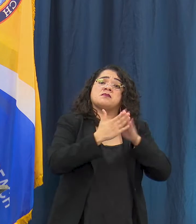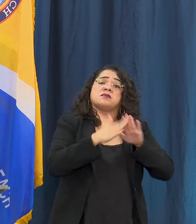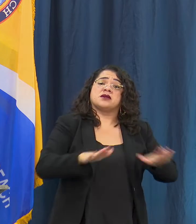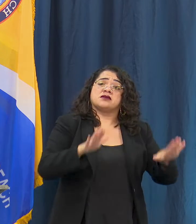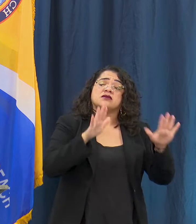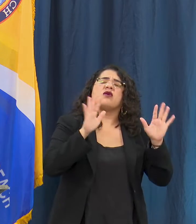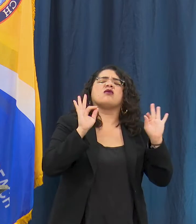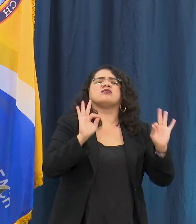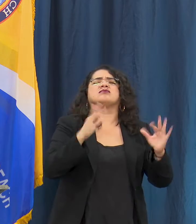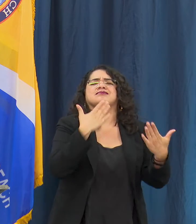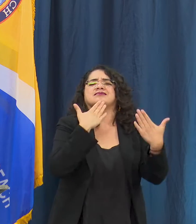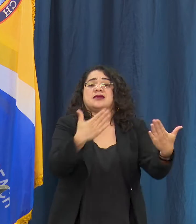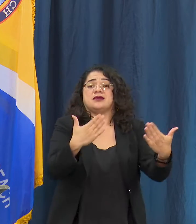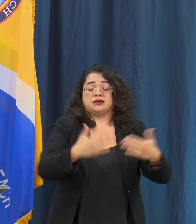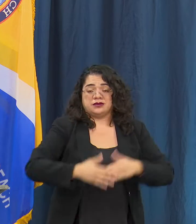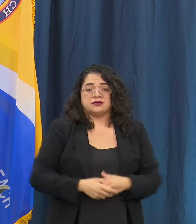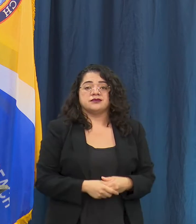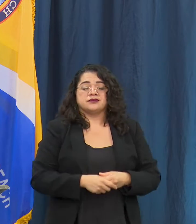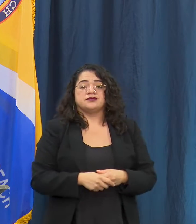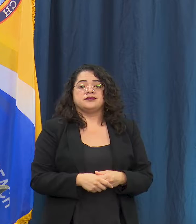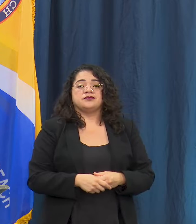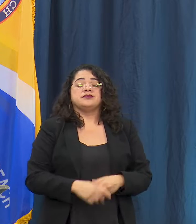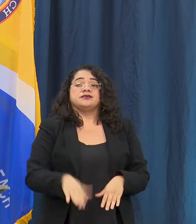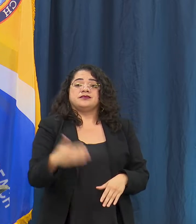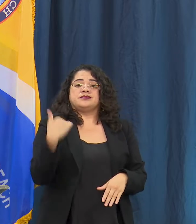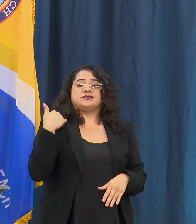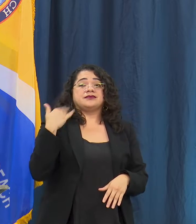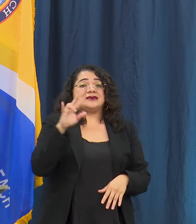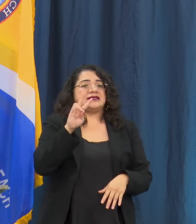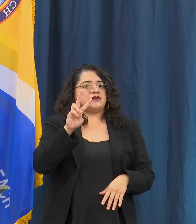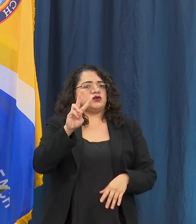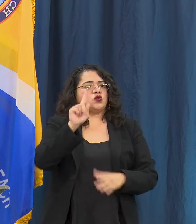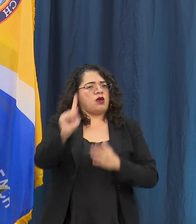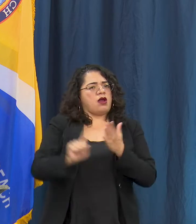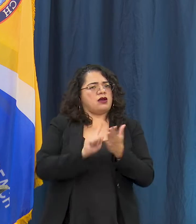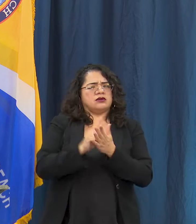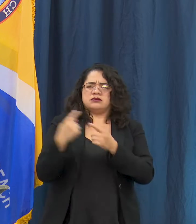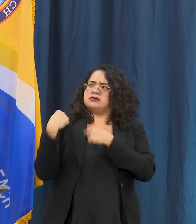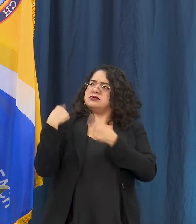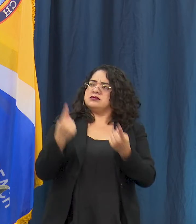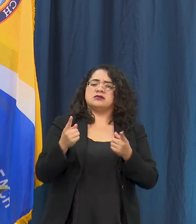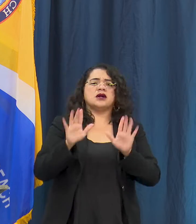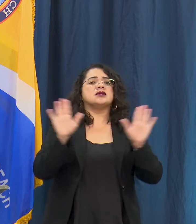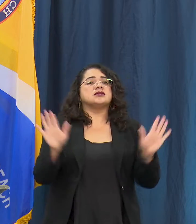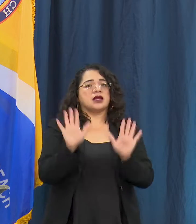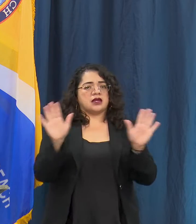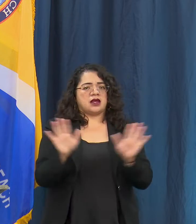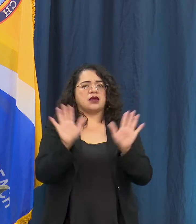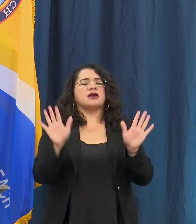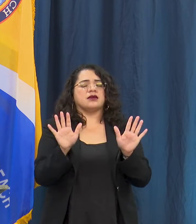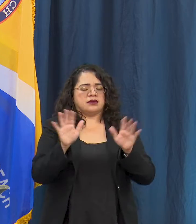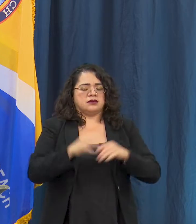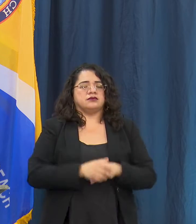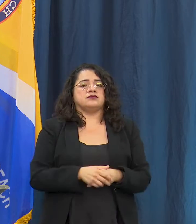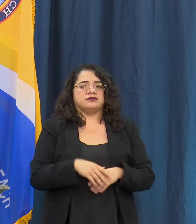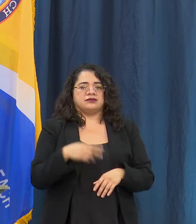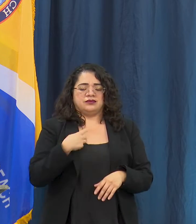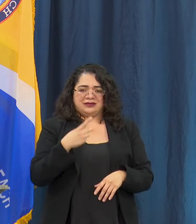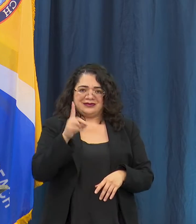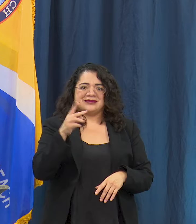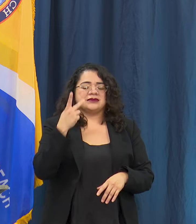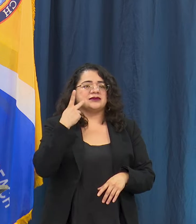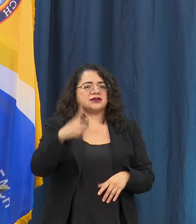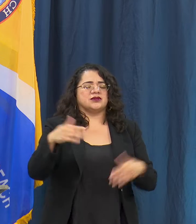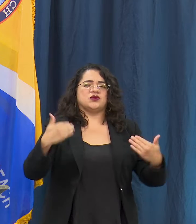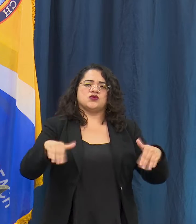that in the last 72 hours, essentially since Sunday and since we saw